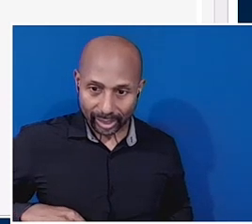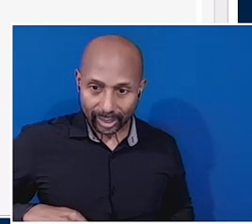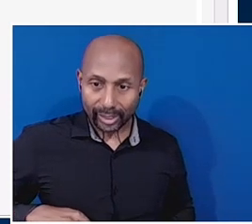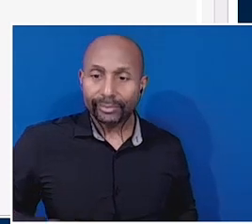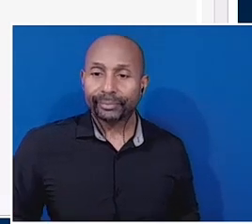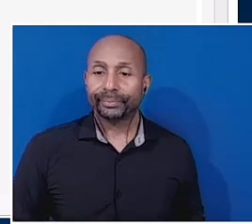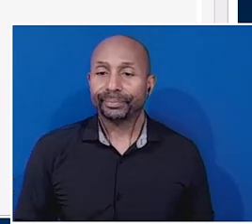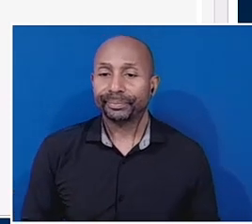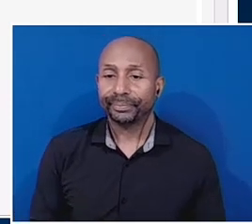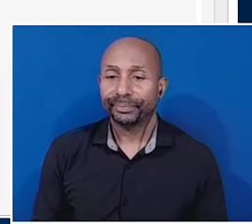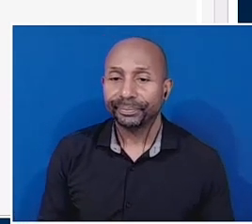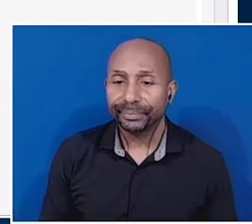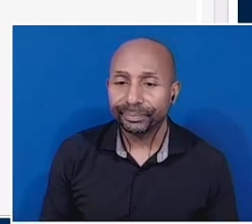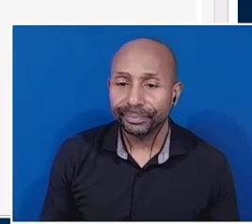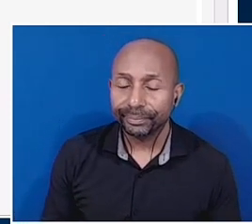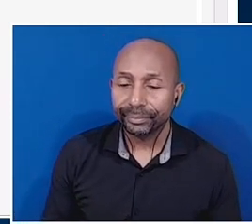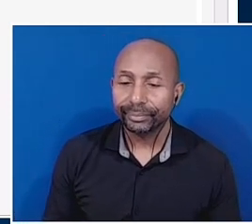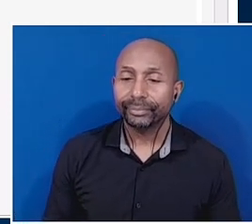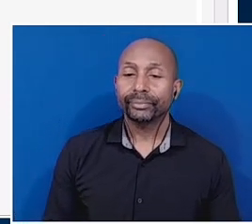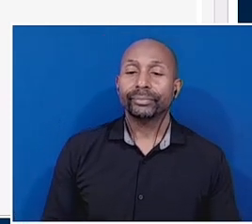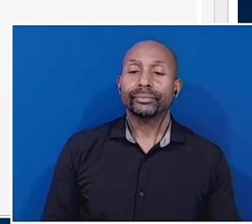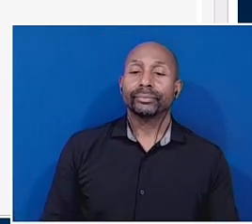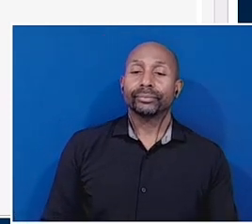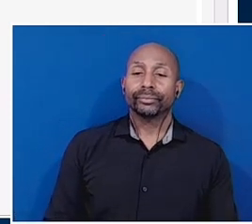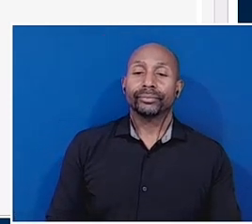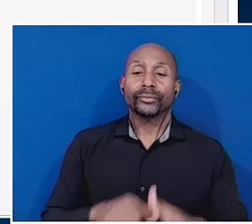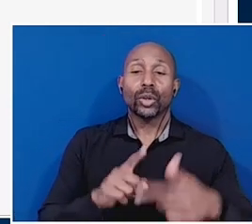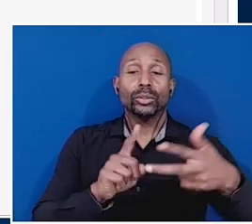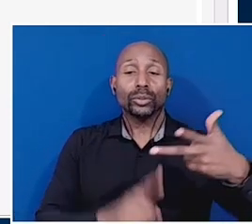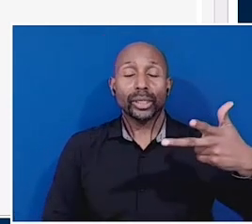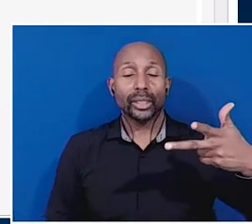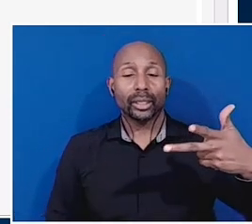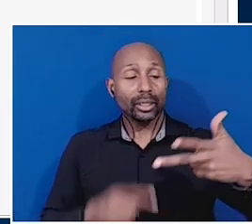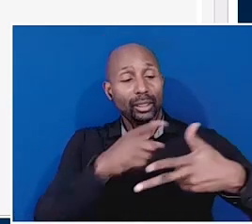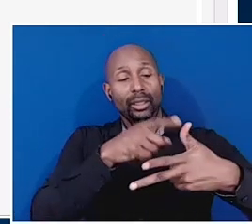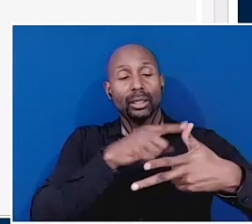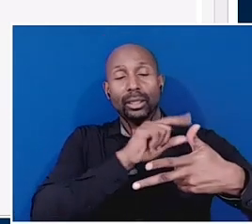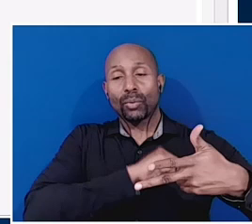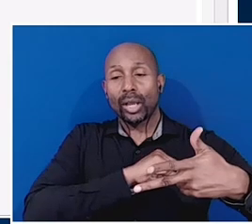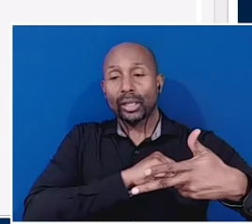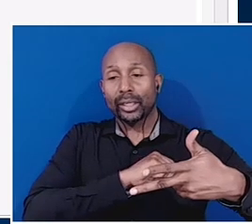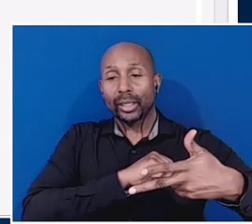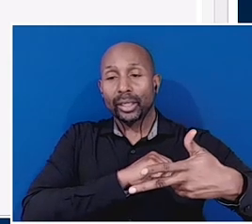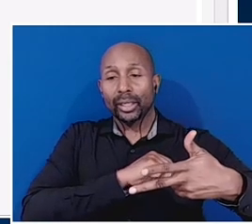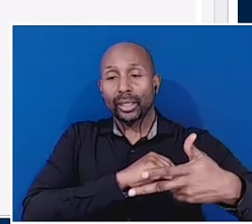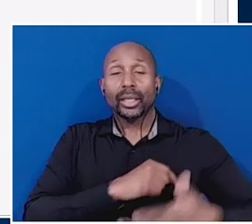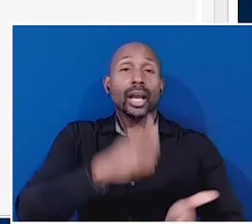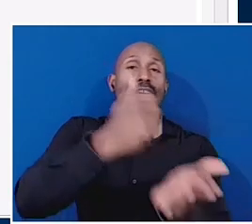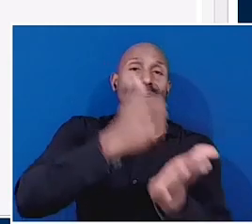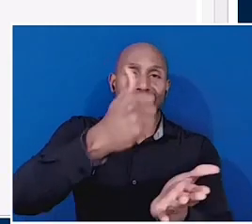Of the three, quality is supposed to be addressed by accreditation and therefore